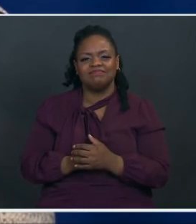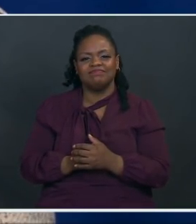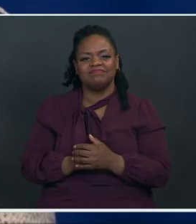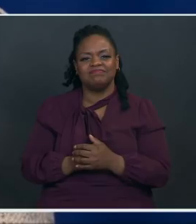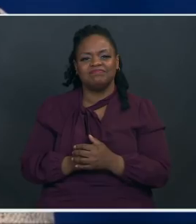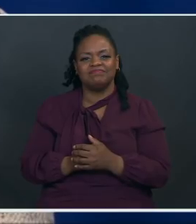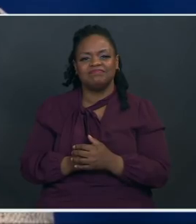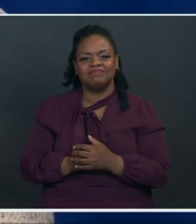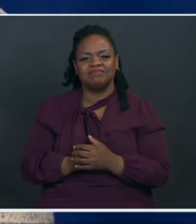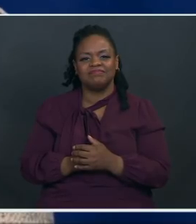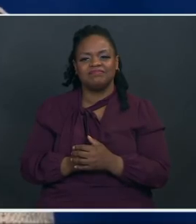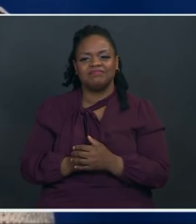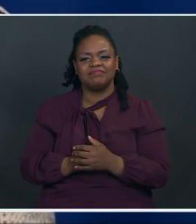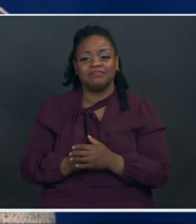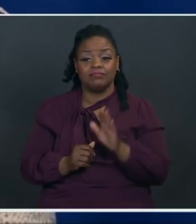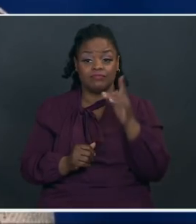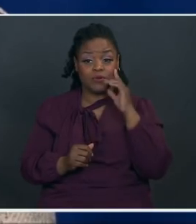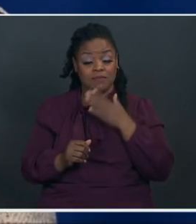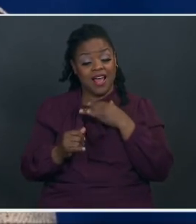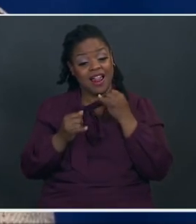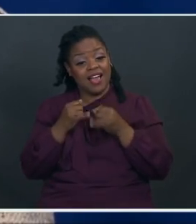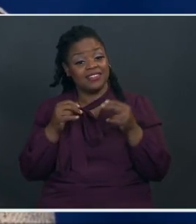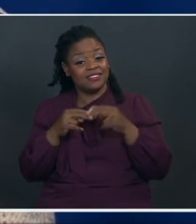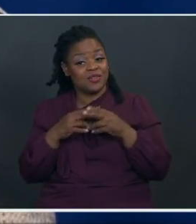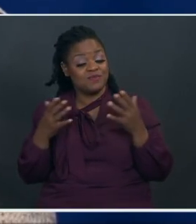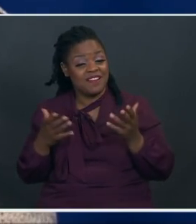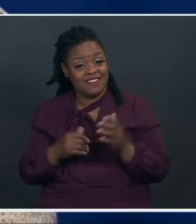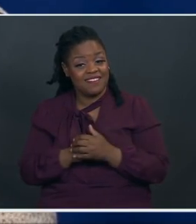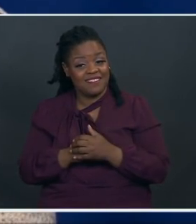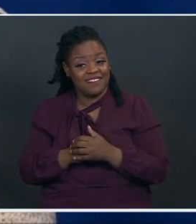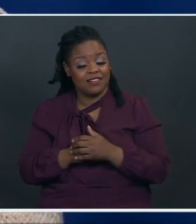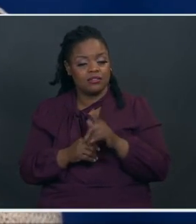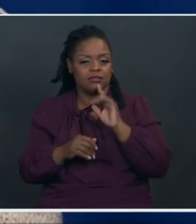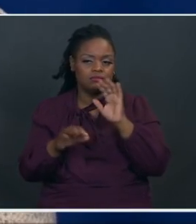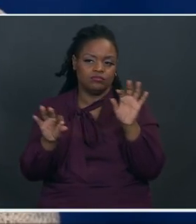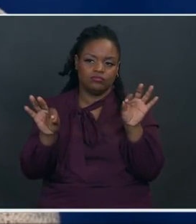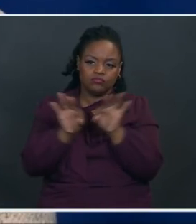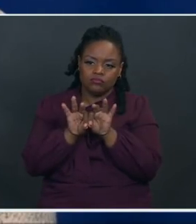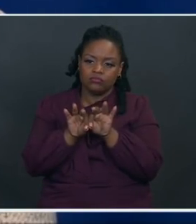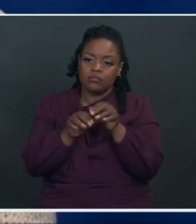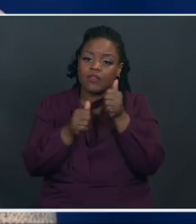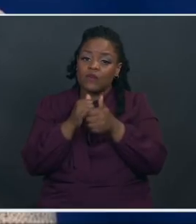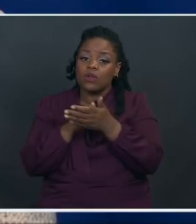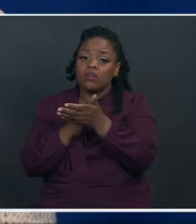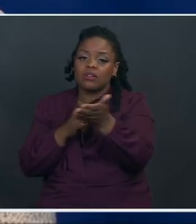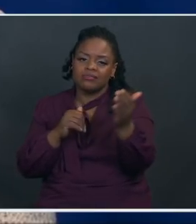And for the last slide, you know, finally, it's critical everyone has equitable access to all of the resources